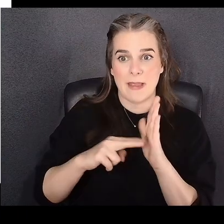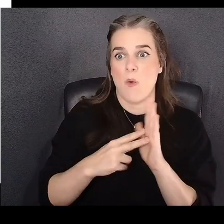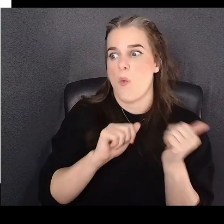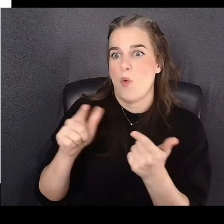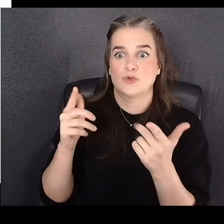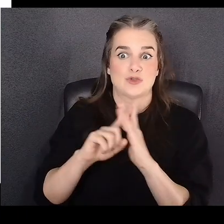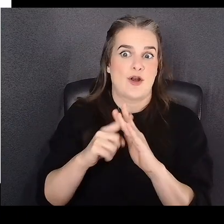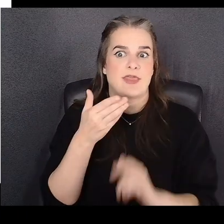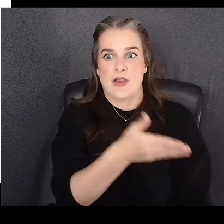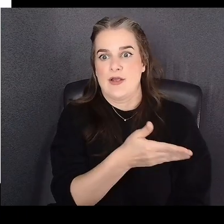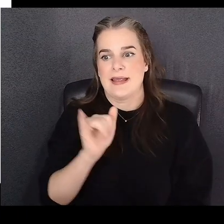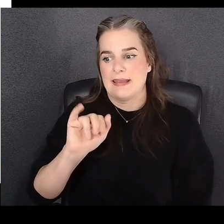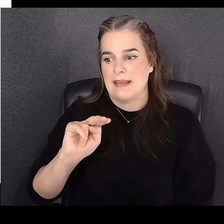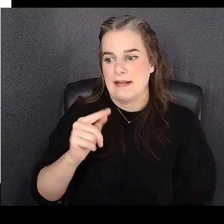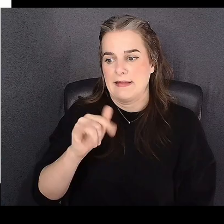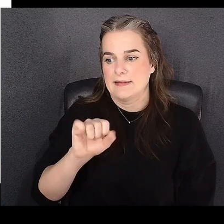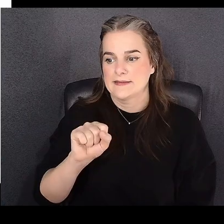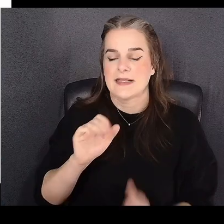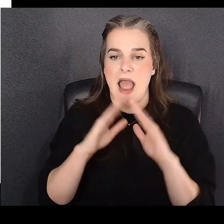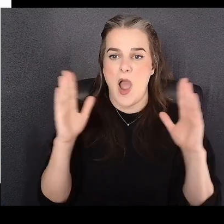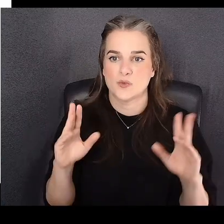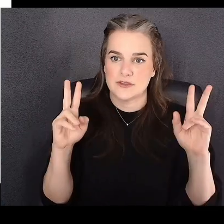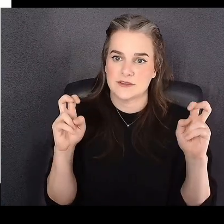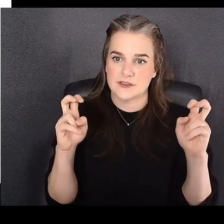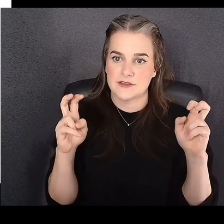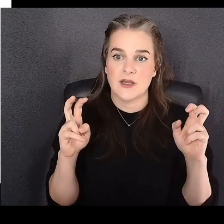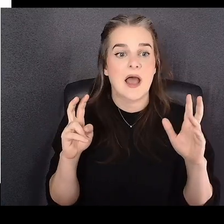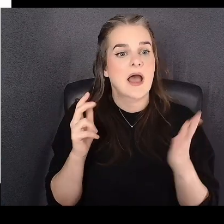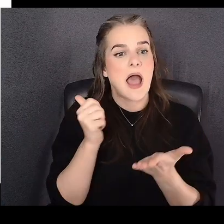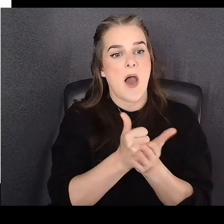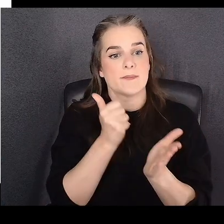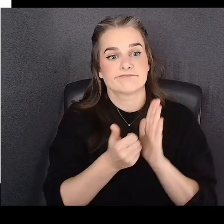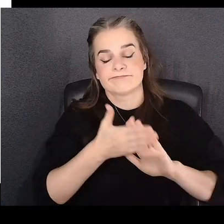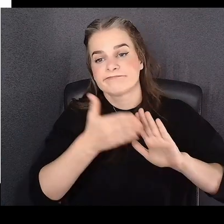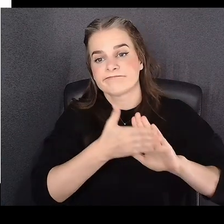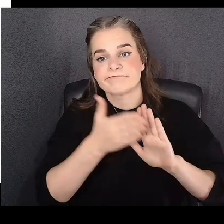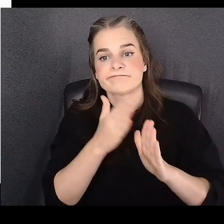And basically helped run a computer lab that was built